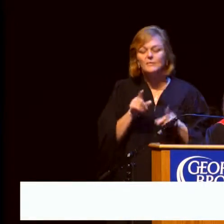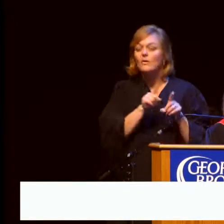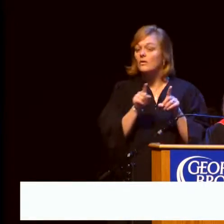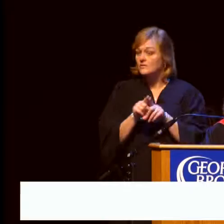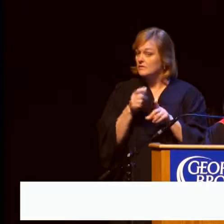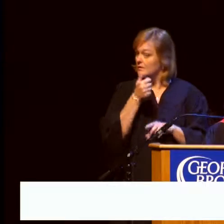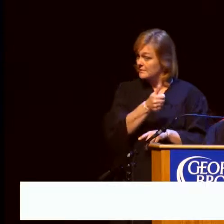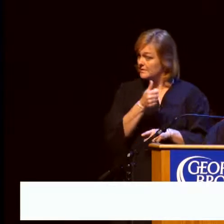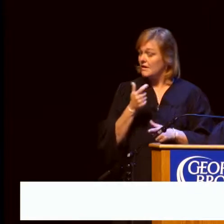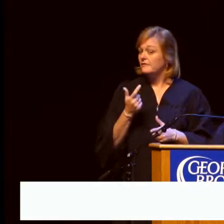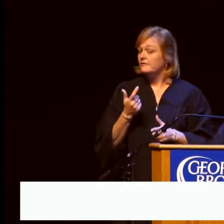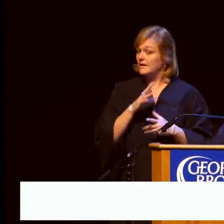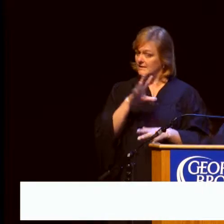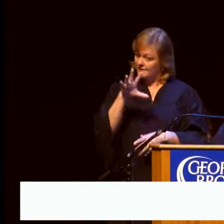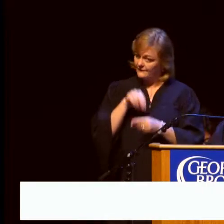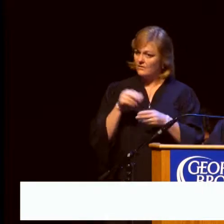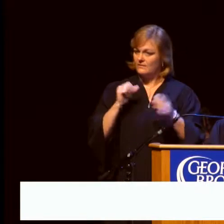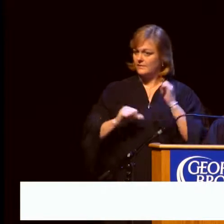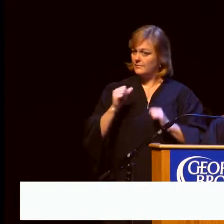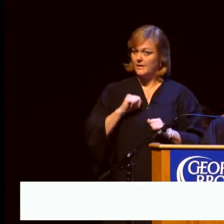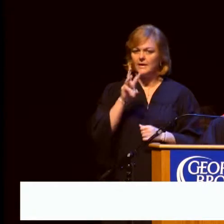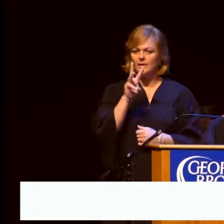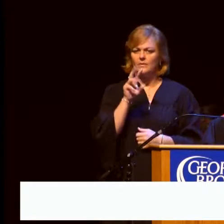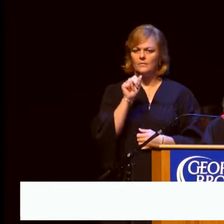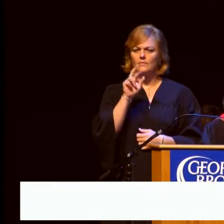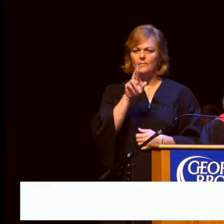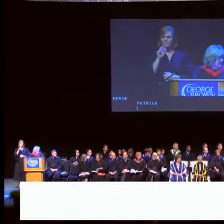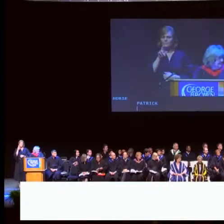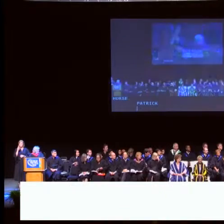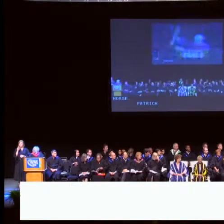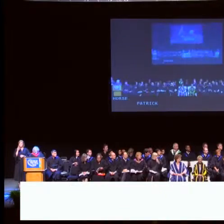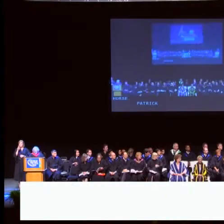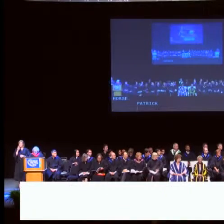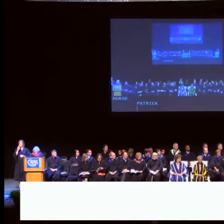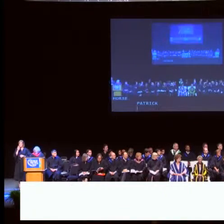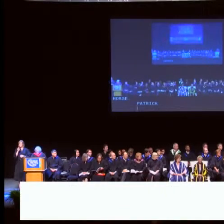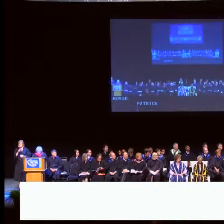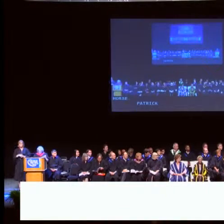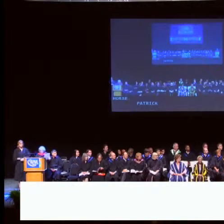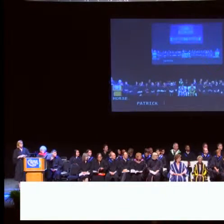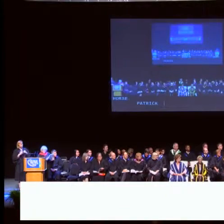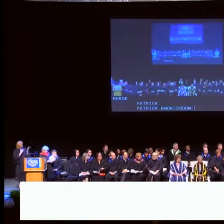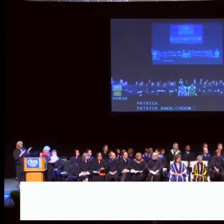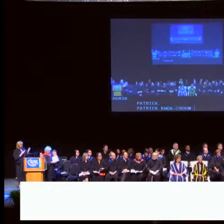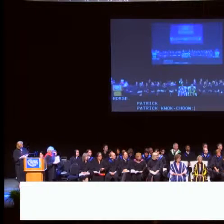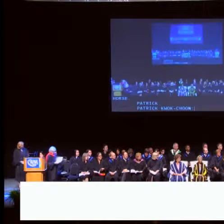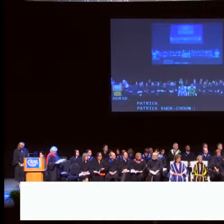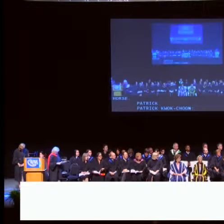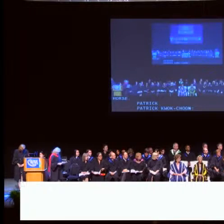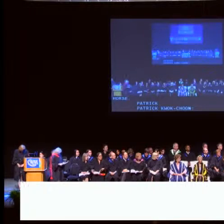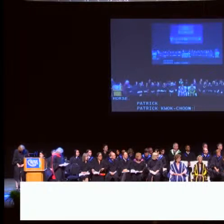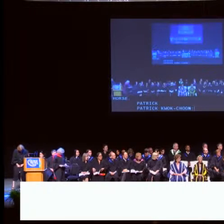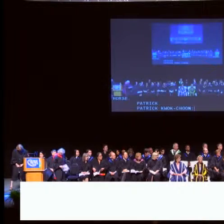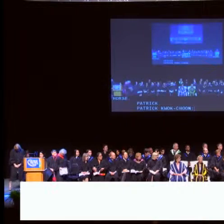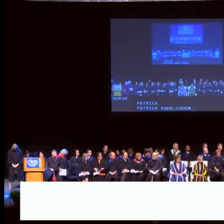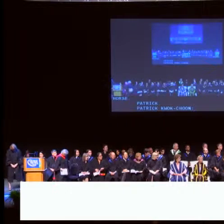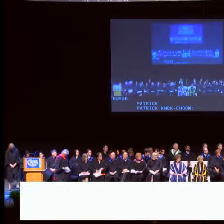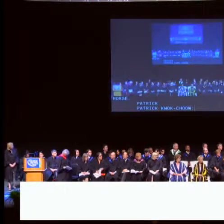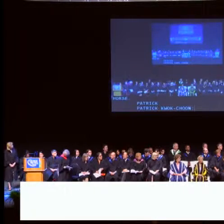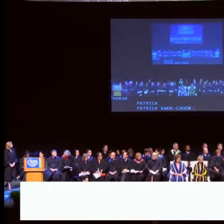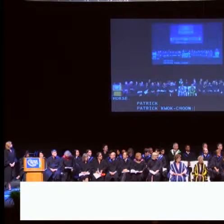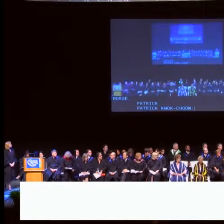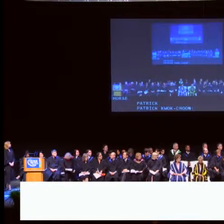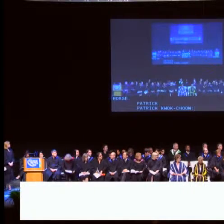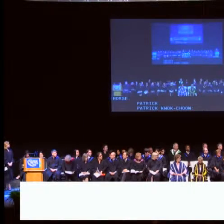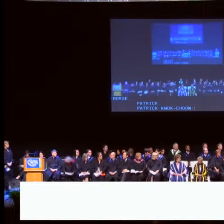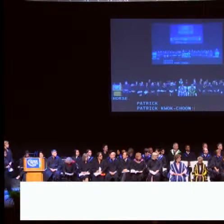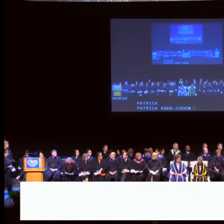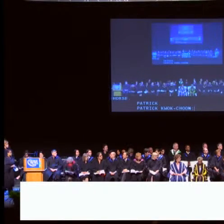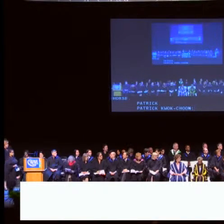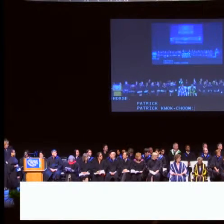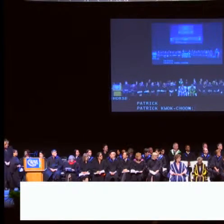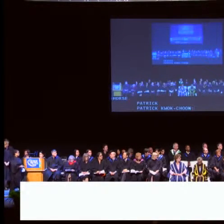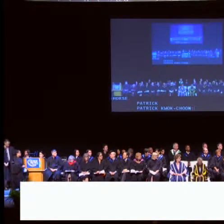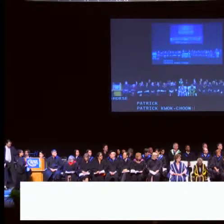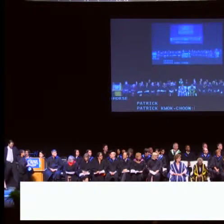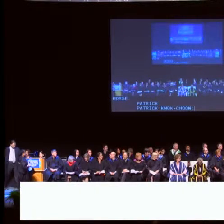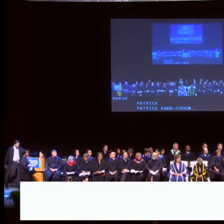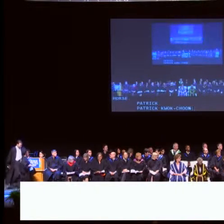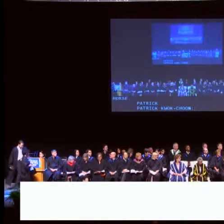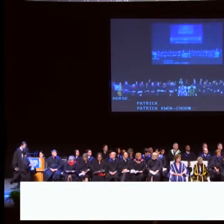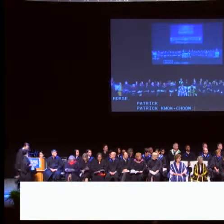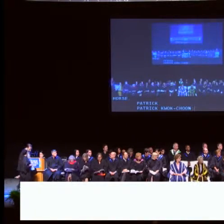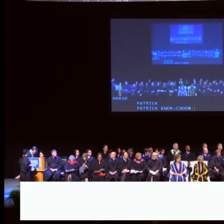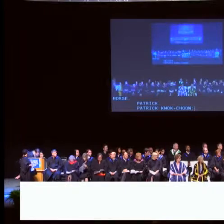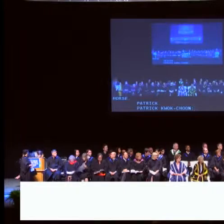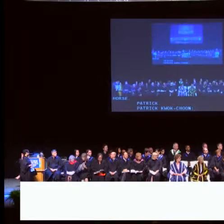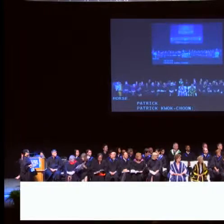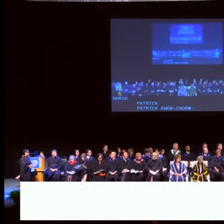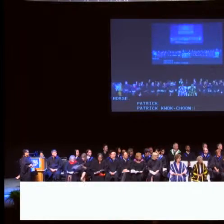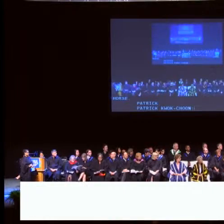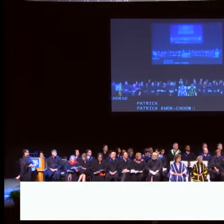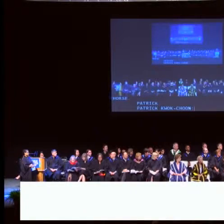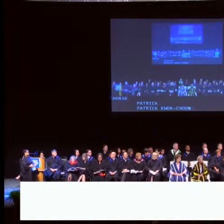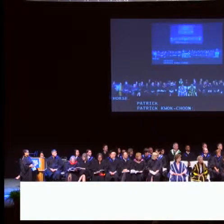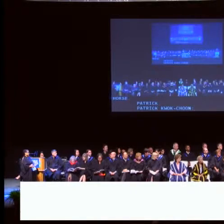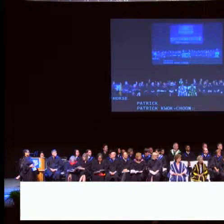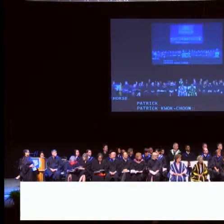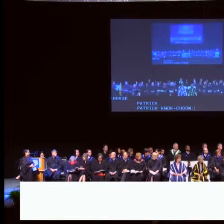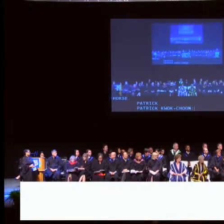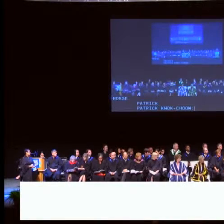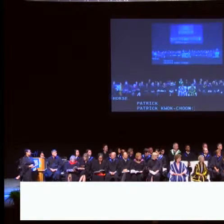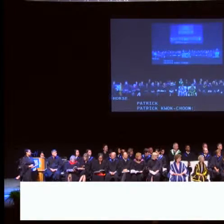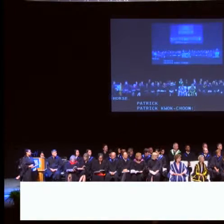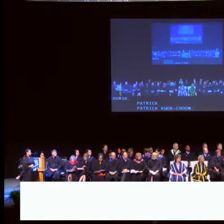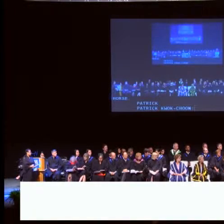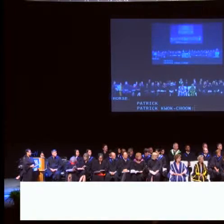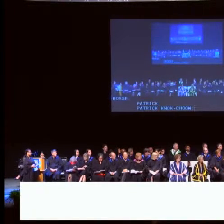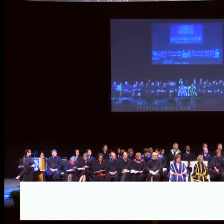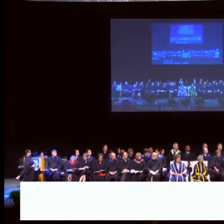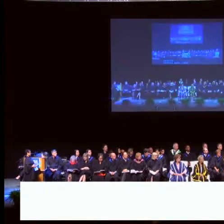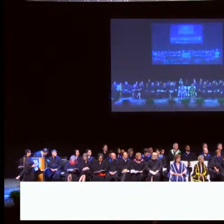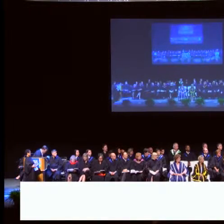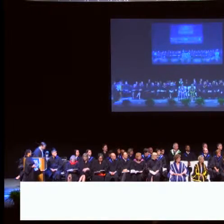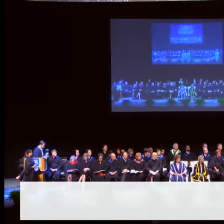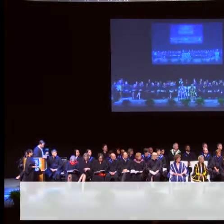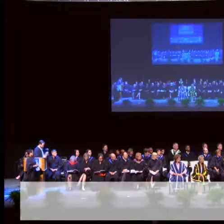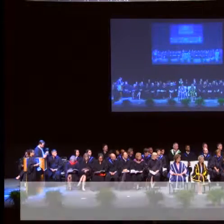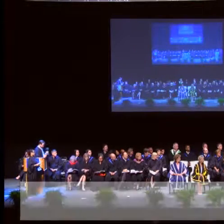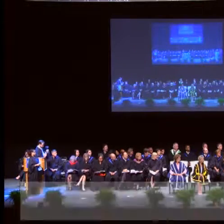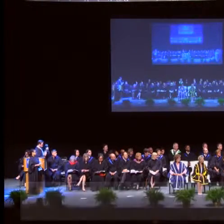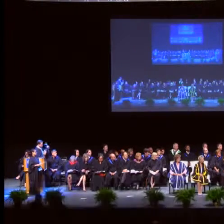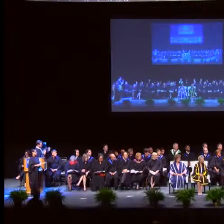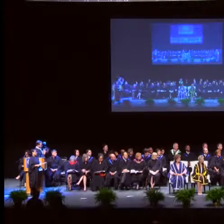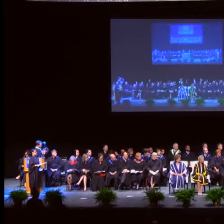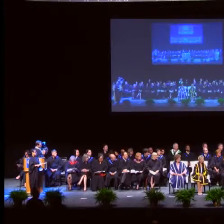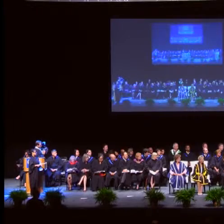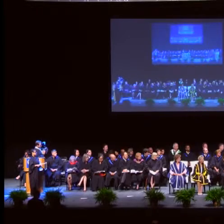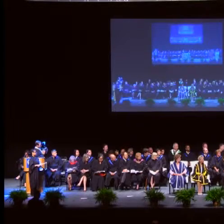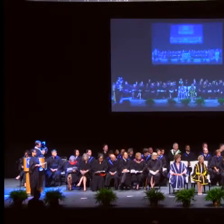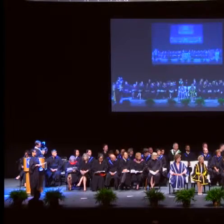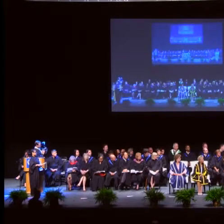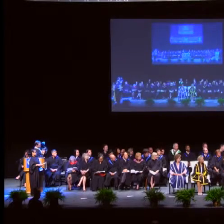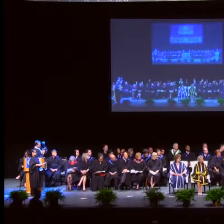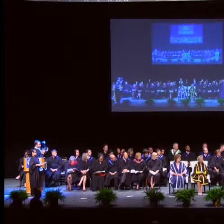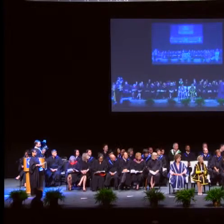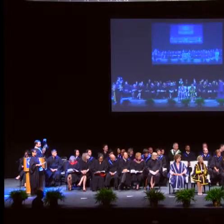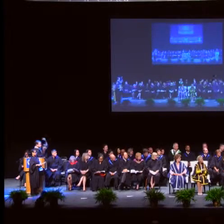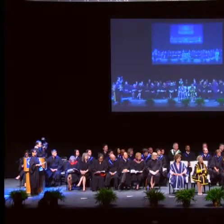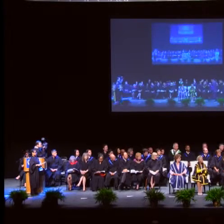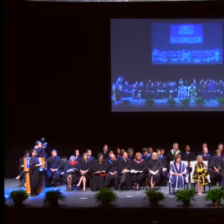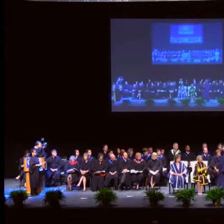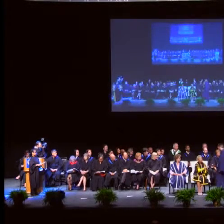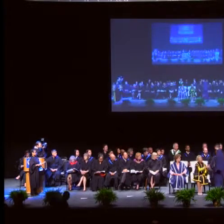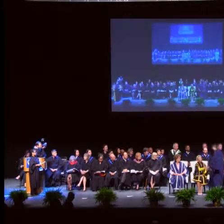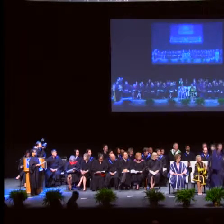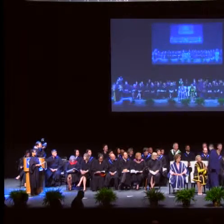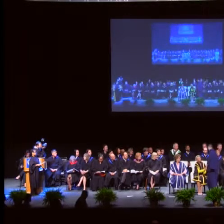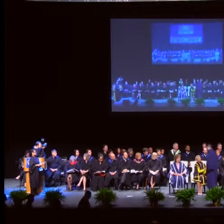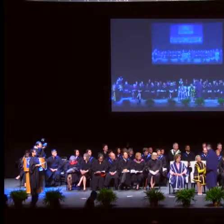MADAME CHANCELLOR, I HAVE THE HONOUR OF PRESENTING